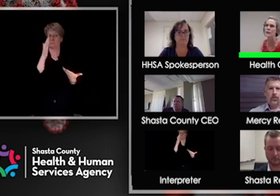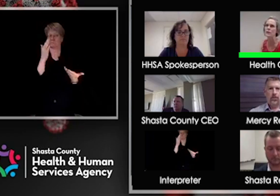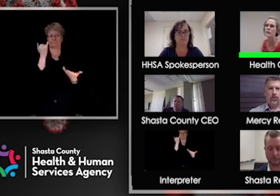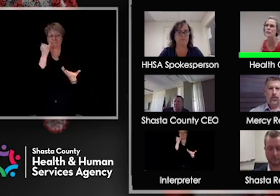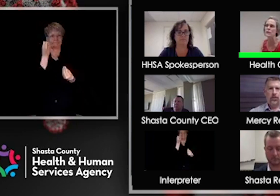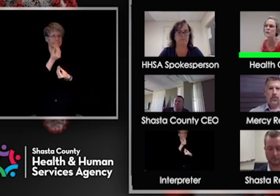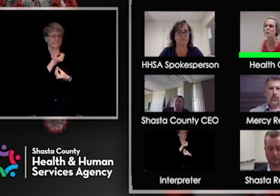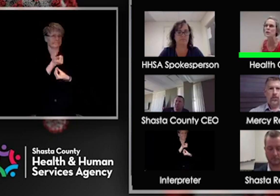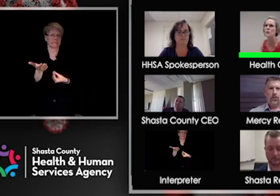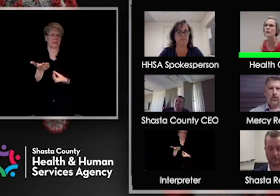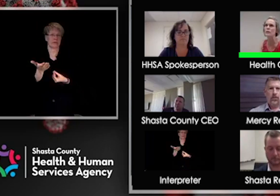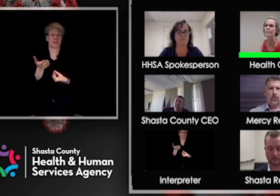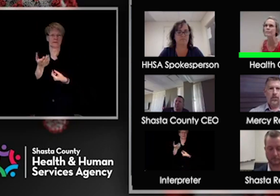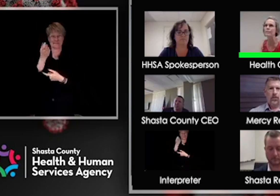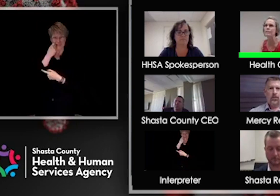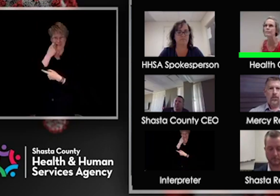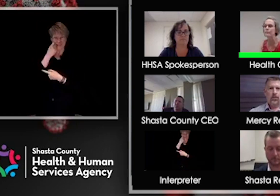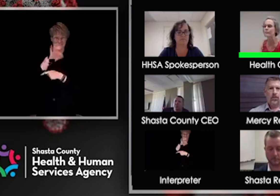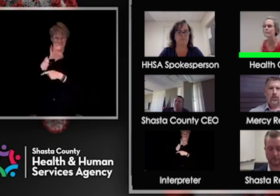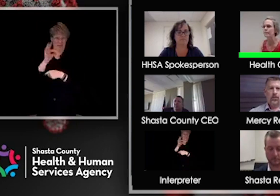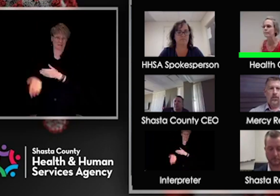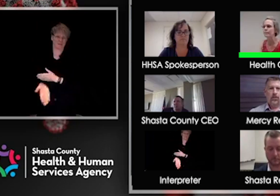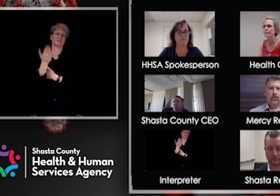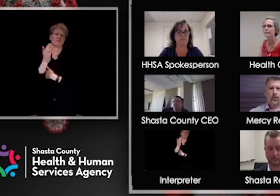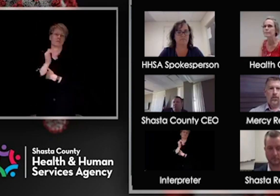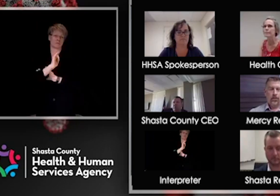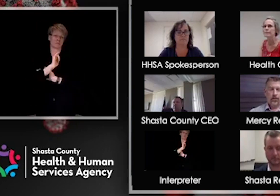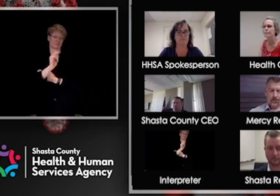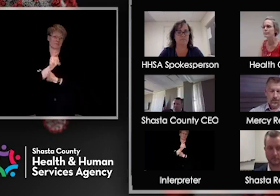learned about it first thing this morning, as well.